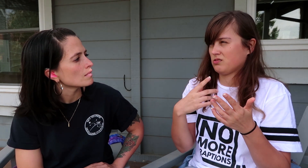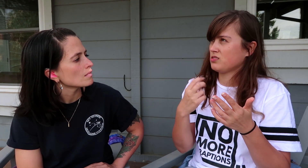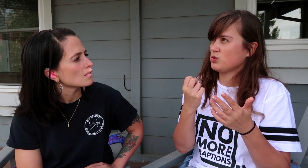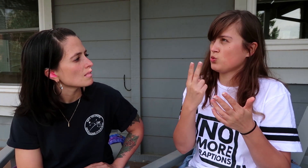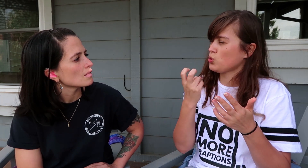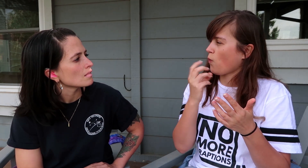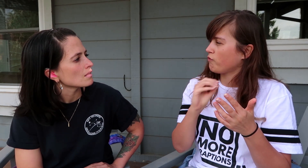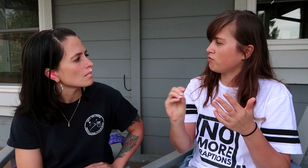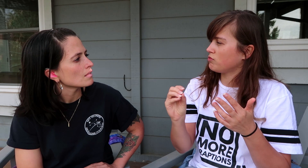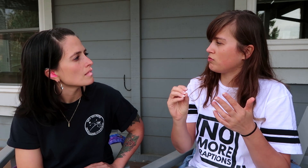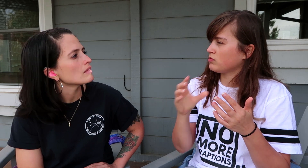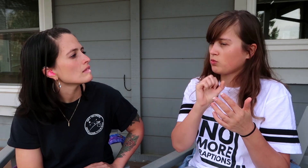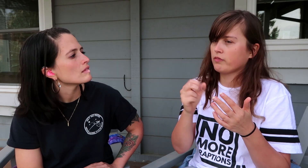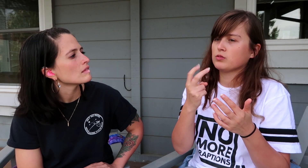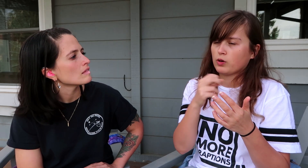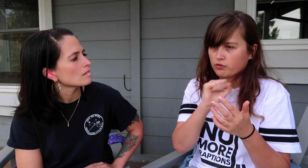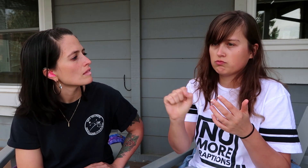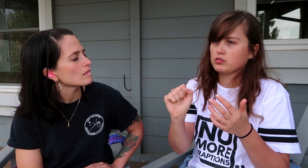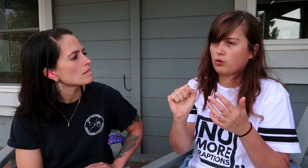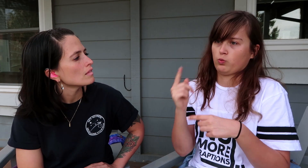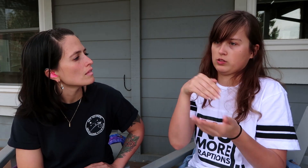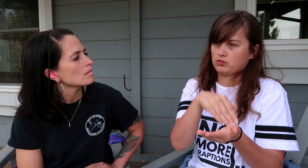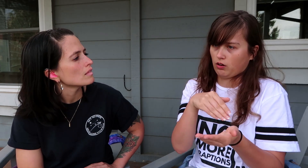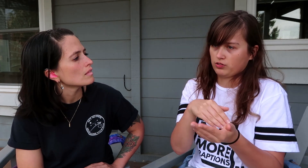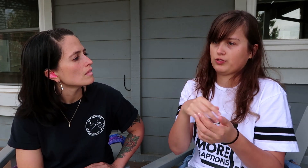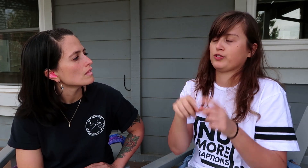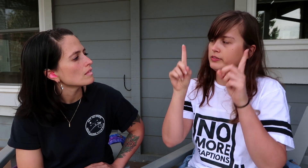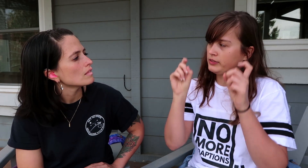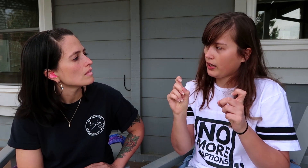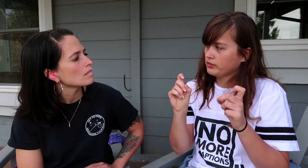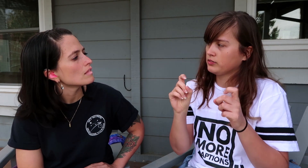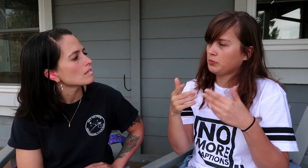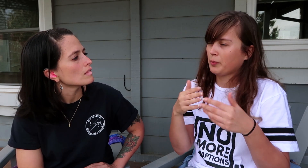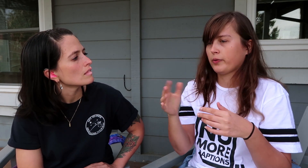12 years old. That's when I went to the doctors to take a hearing test.